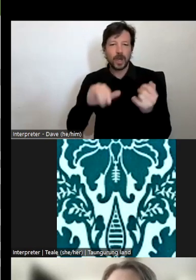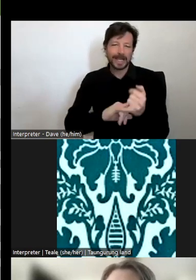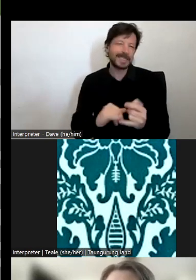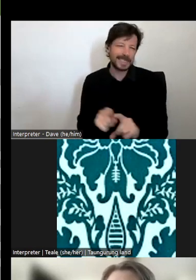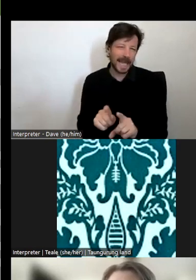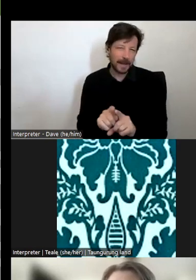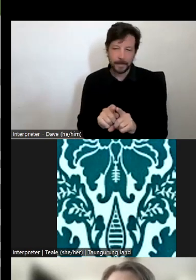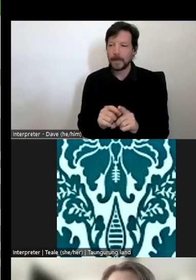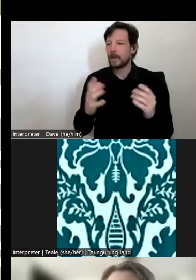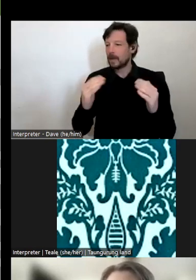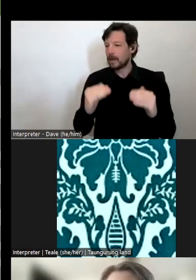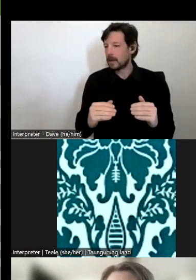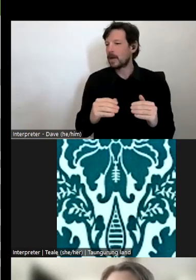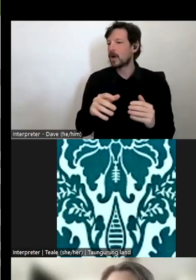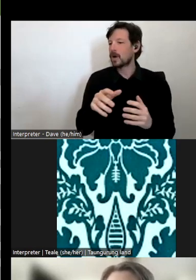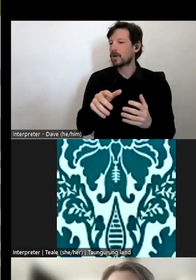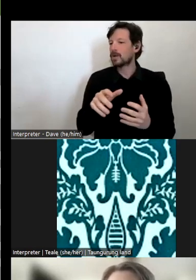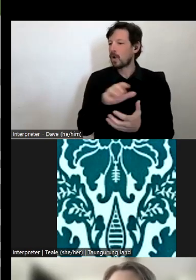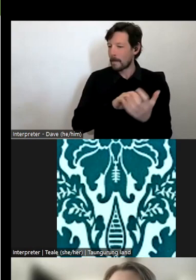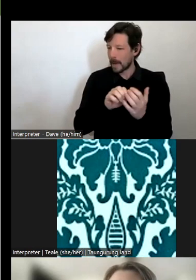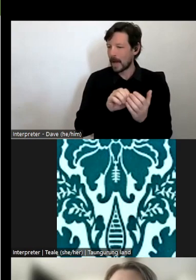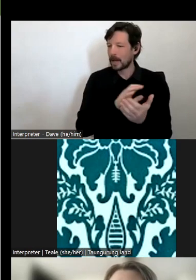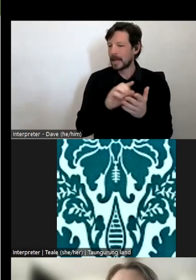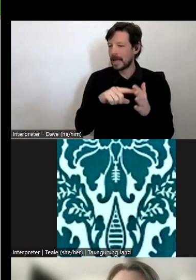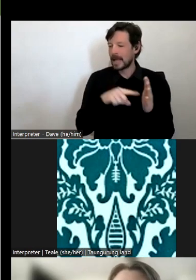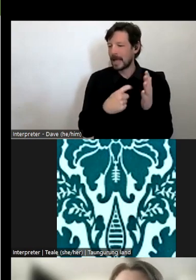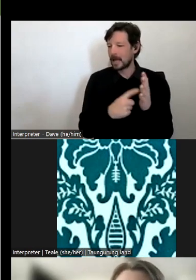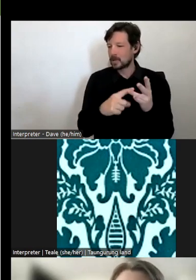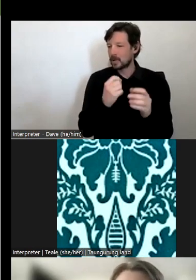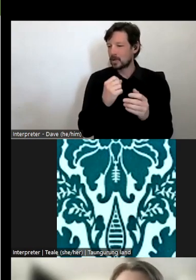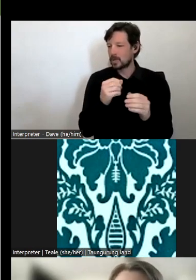compound heterozygous is one on each but different.